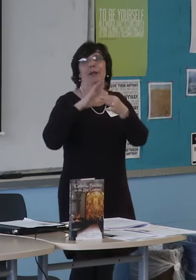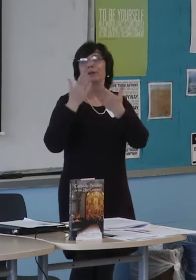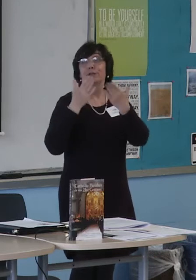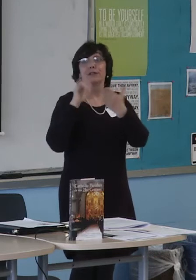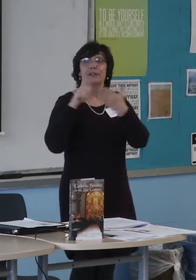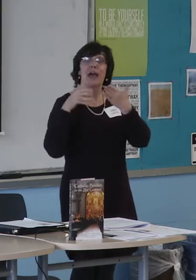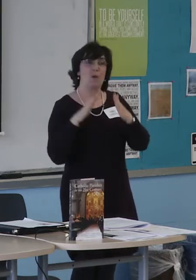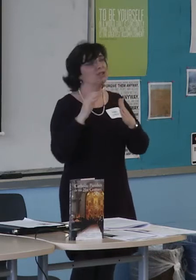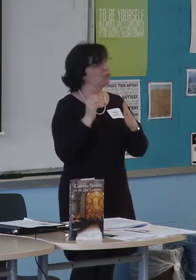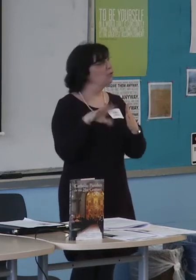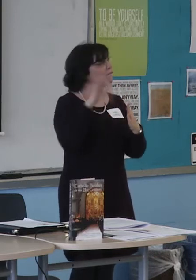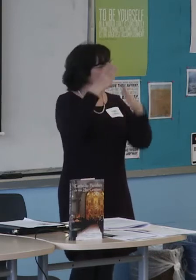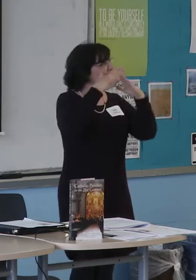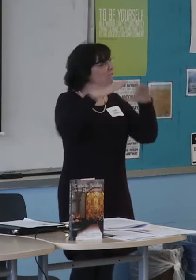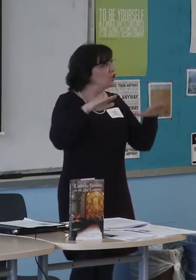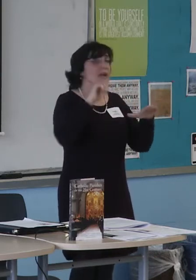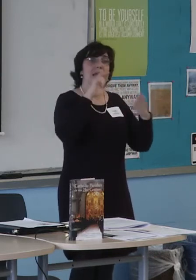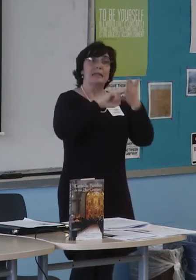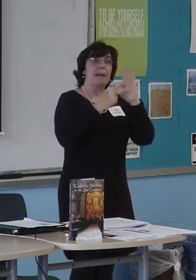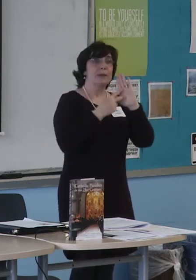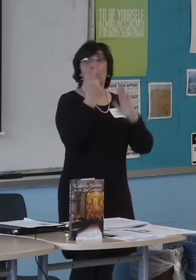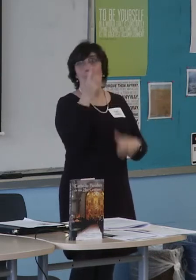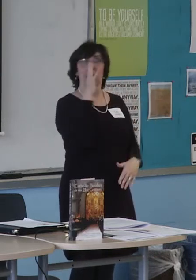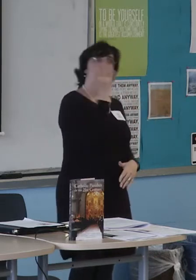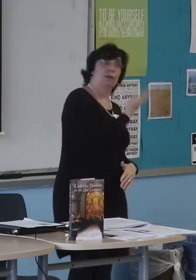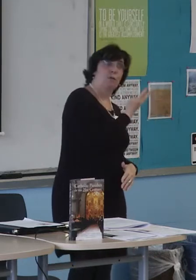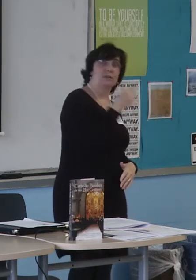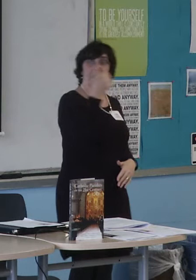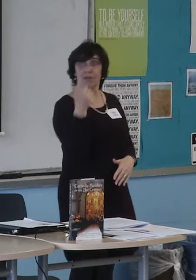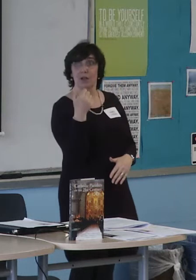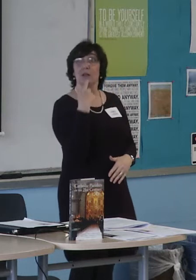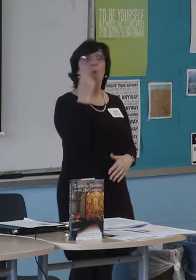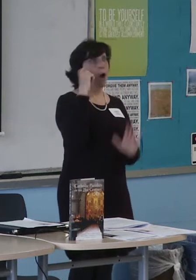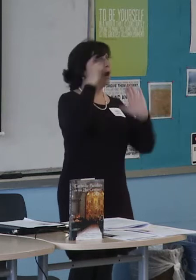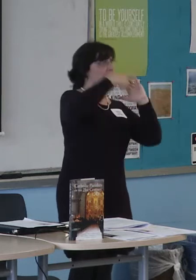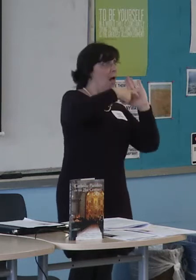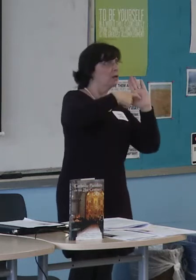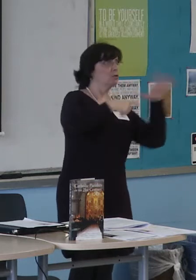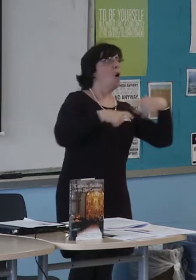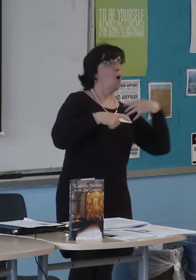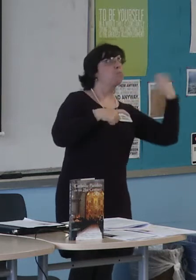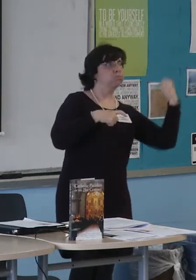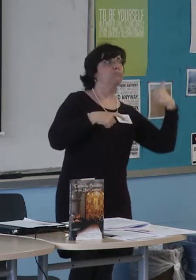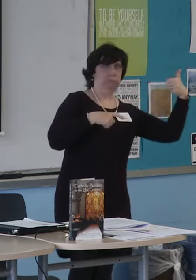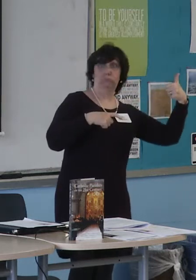you'll find a division here. It doesn't mean that one is ignoring the other, it's saying one is acknowledging the other is taking care of it fine, they don't need